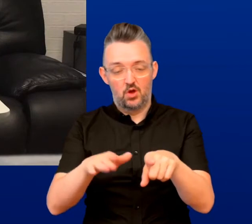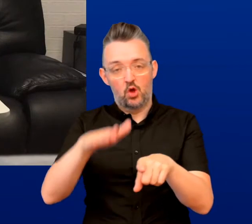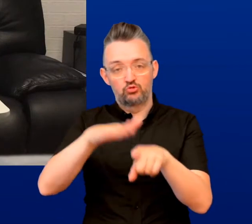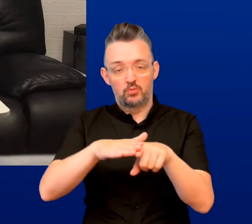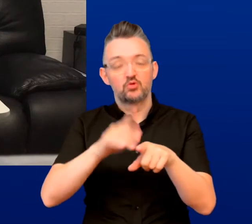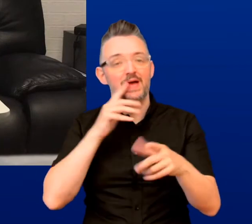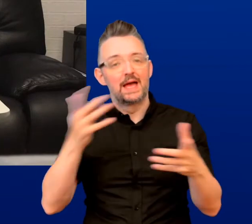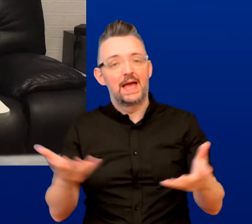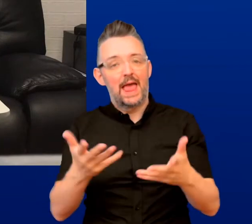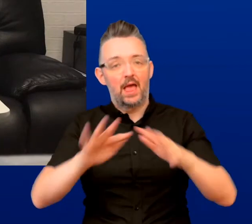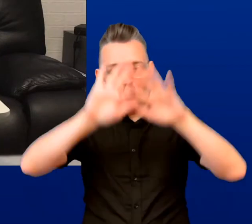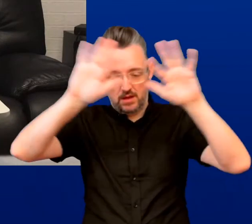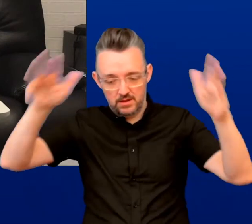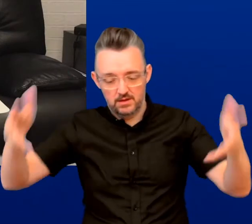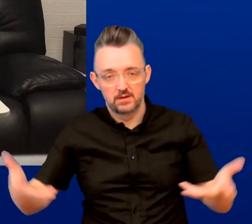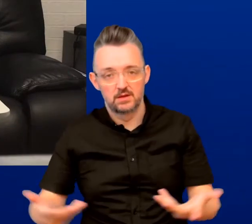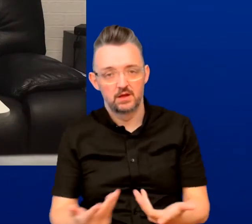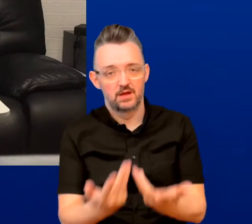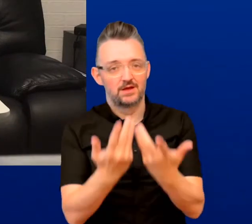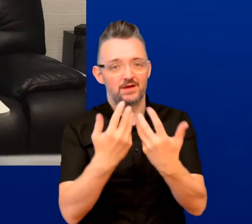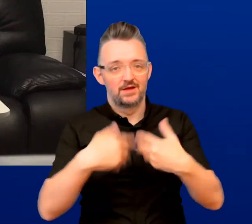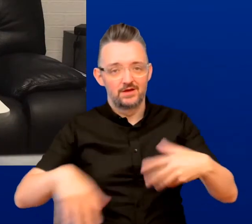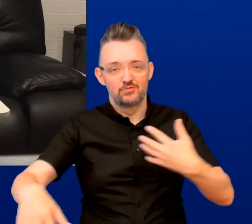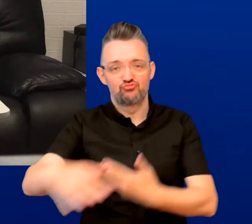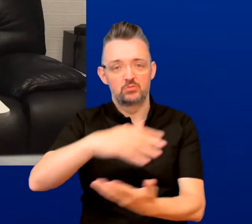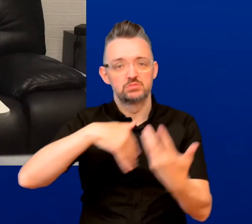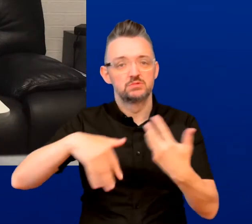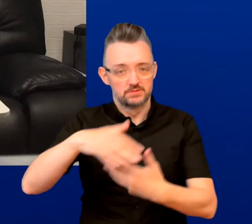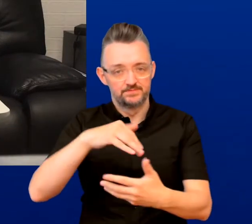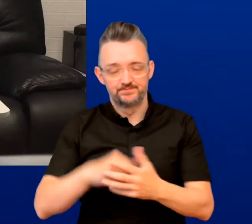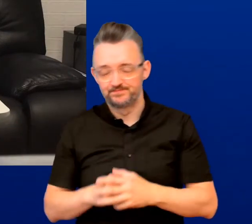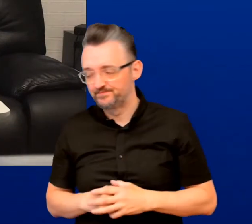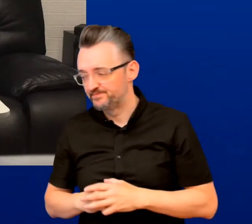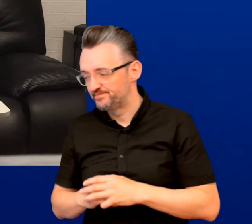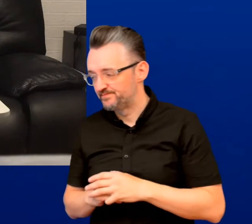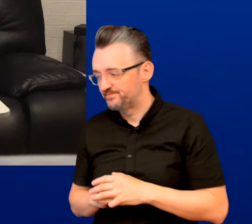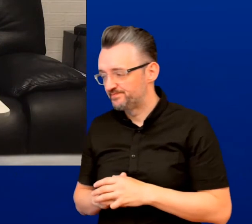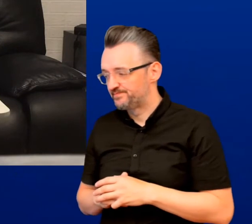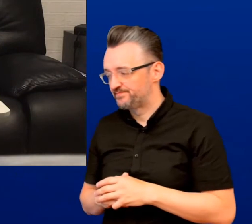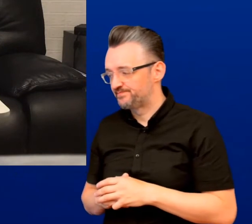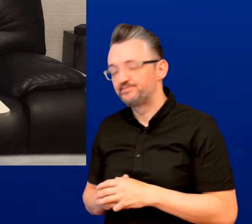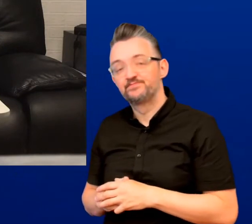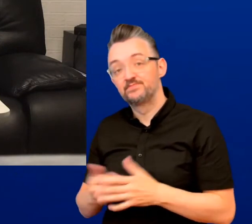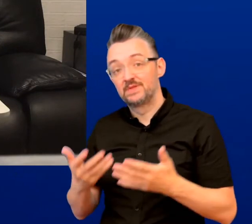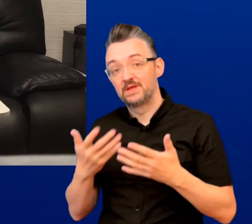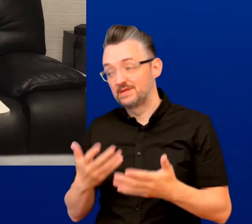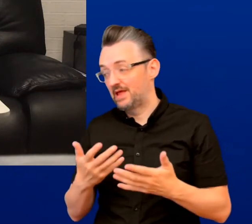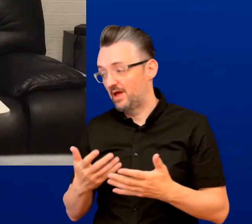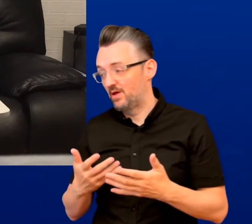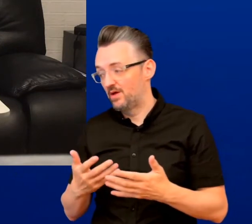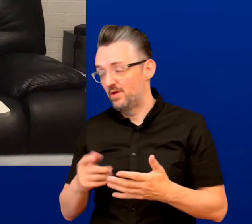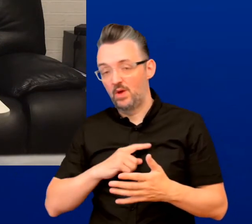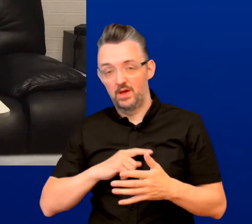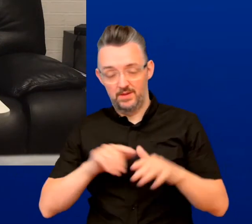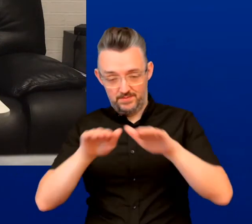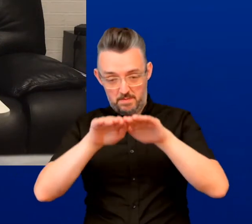and everything can get underneath the bowl, around the edges. So, what I'm going to do, is because the bottom of the bowl